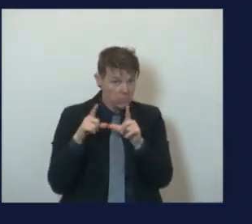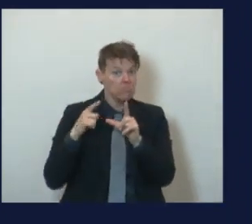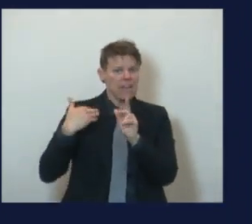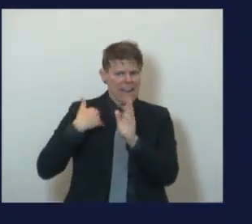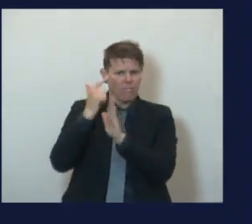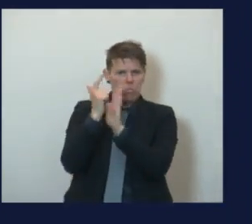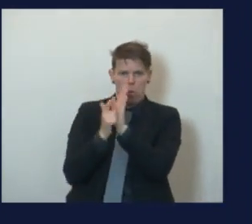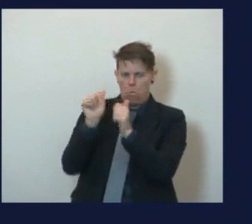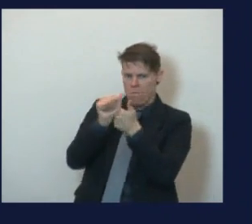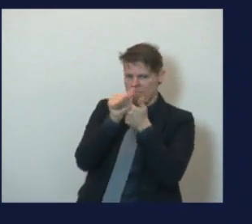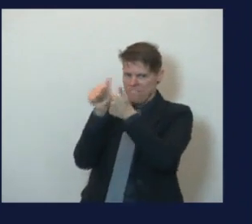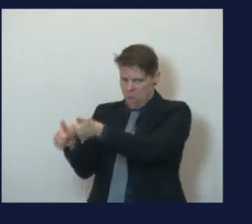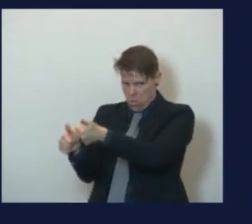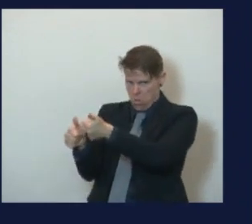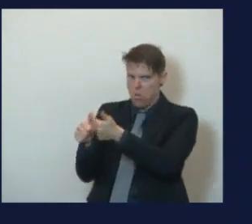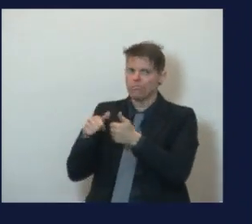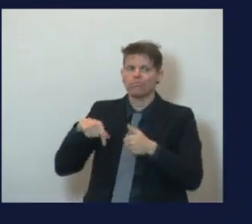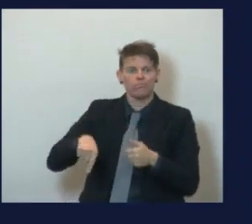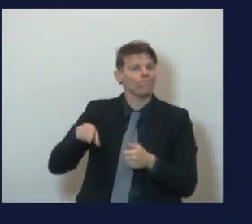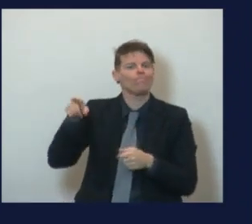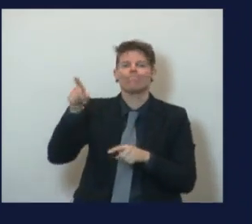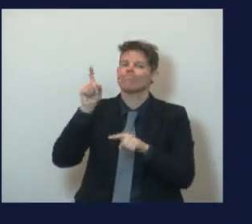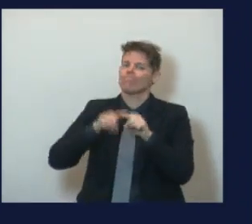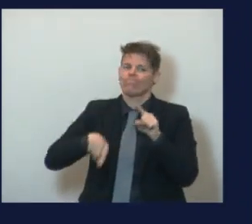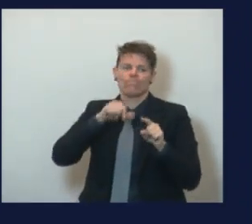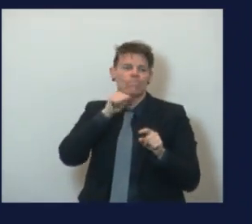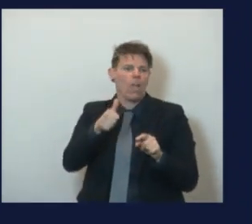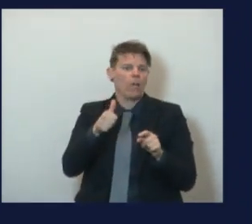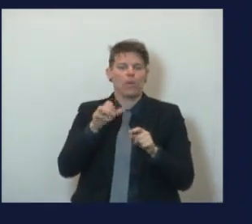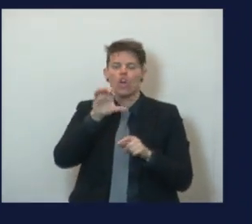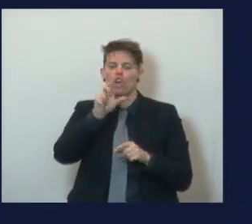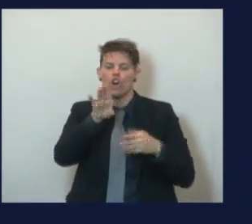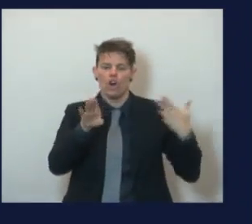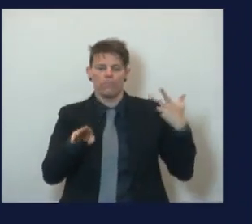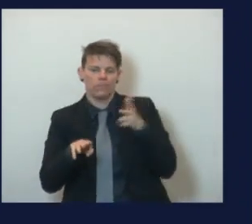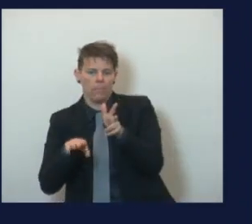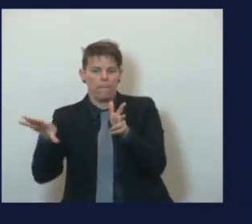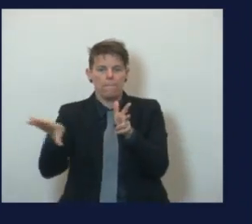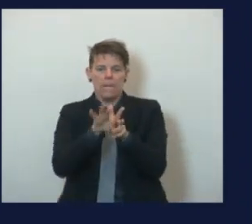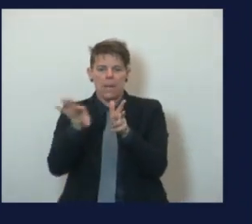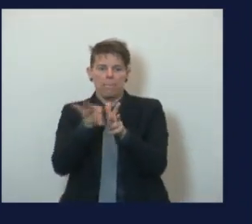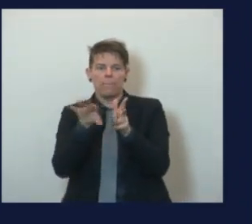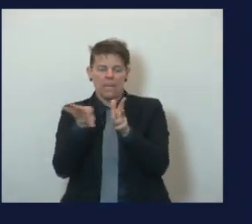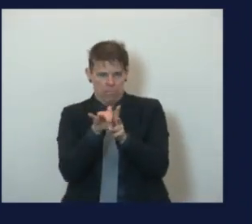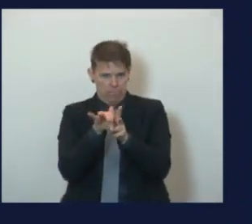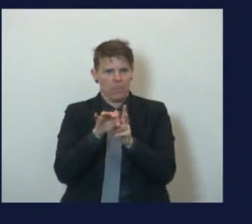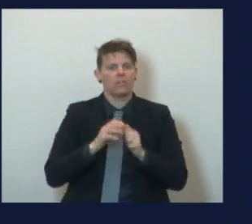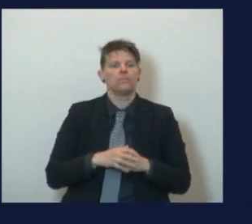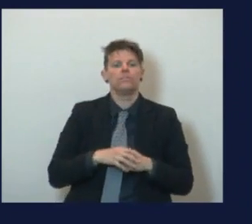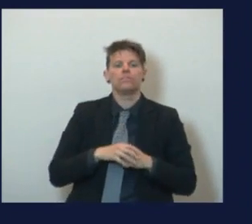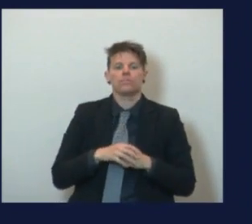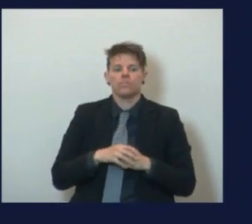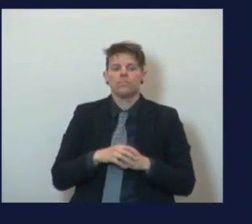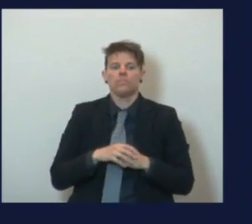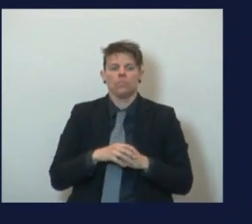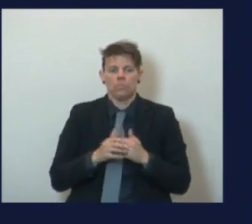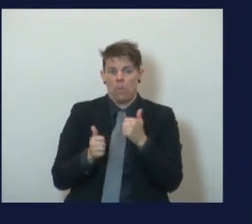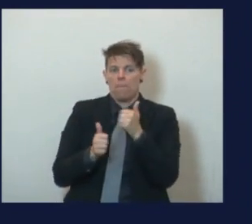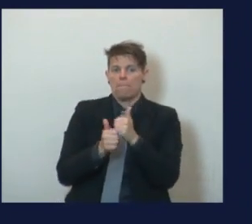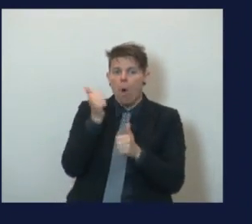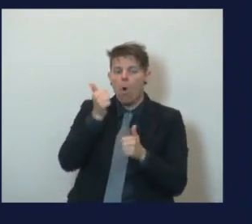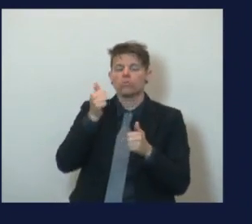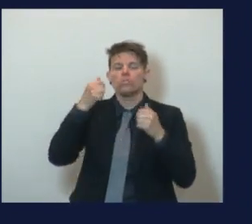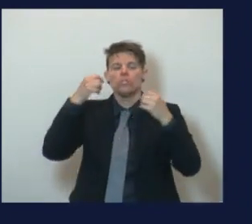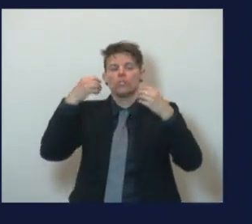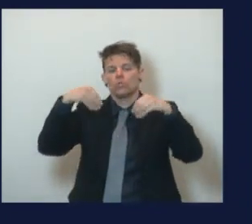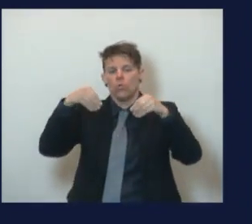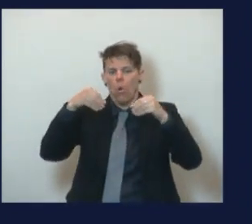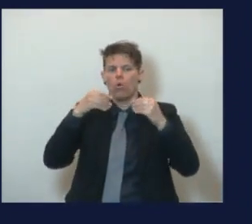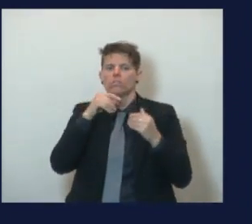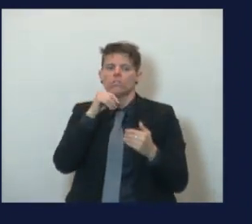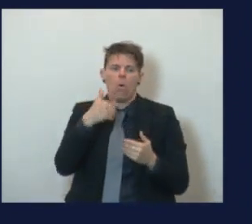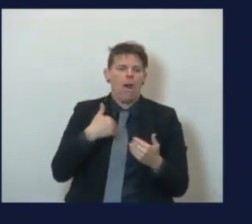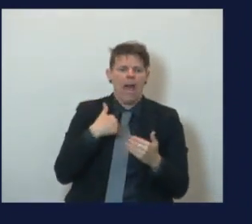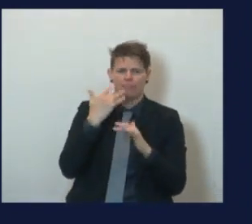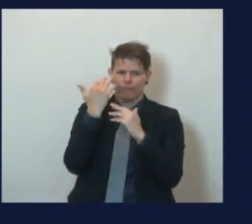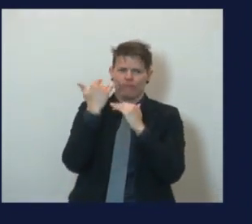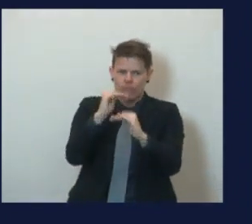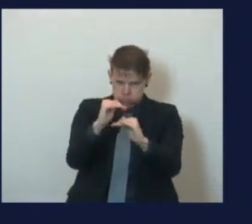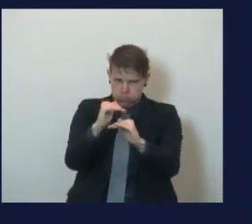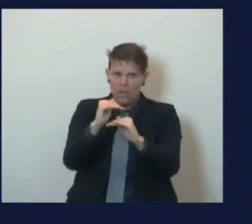NOT EVERY RETAILER AS AN EXAMPLE LIQUOR STORES THEIR LICENSE THEIR STATUTORY OVERSIGHT IN THE STATE DOESN’T ALLOW THAT THERE ISN’T ANYTHING I CAN DO TO CHANGE THAT STATUTE.